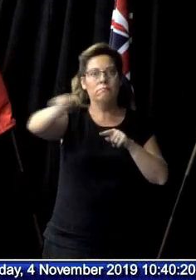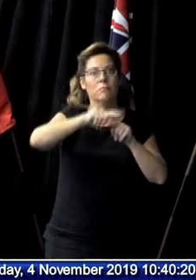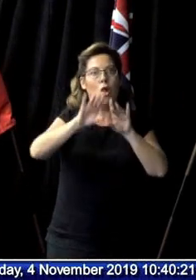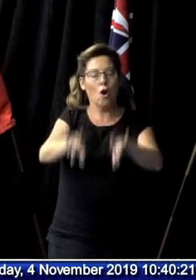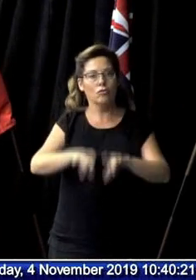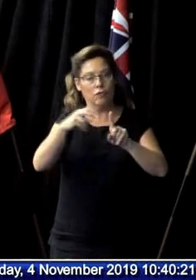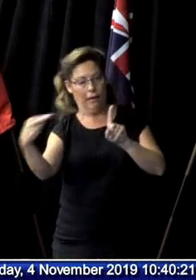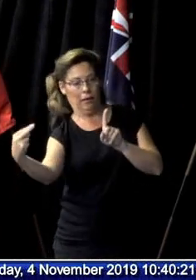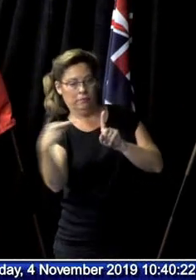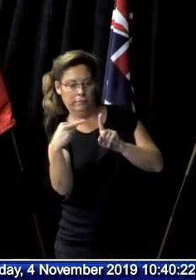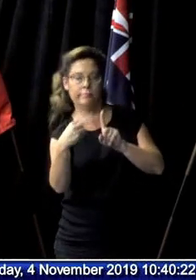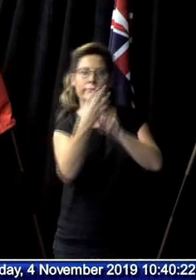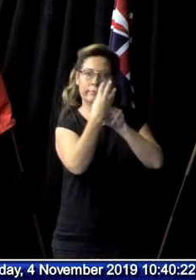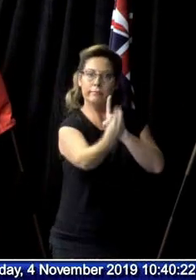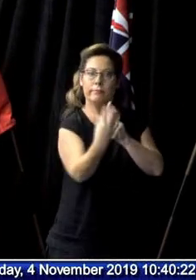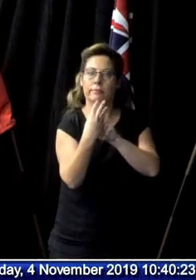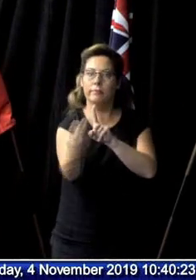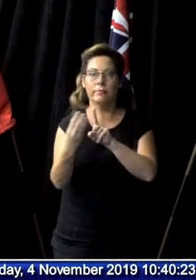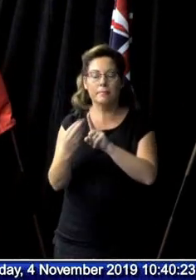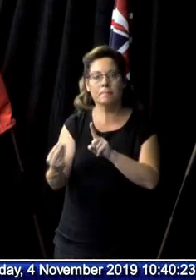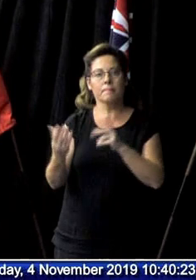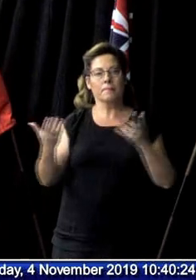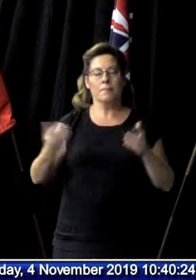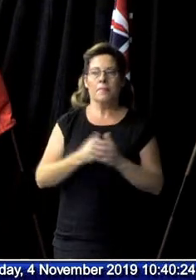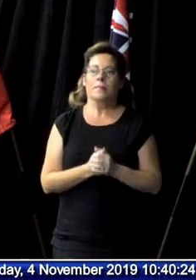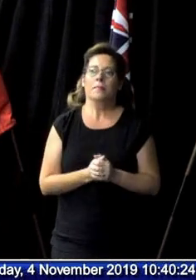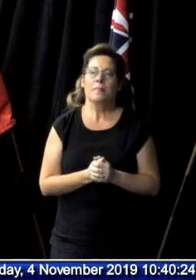consider the significance for our inquiry of the United Nations Convention